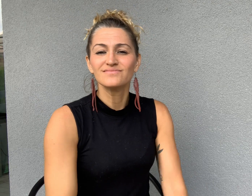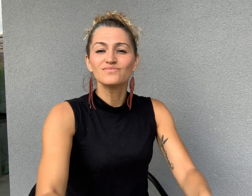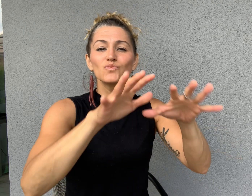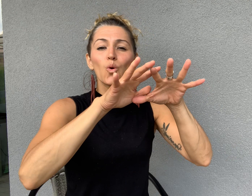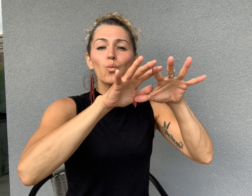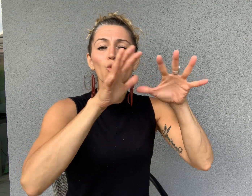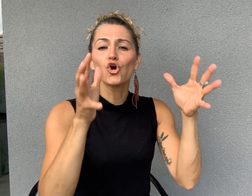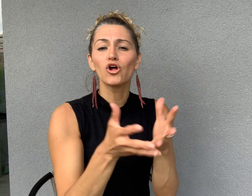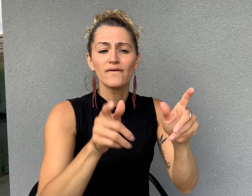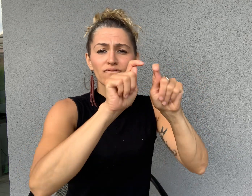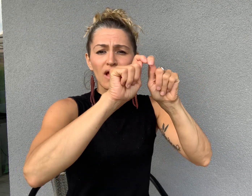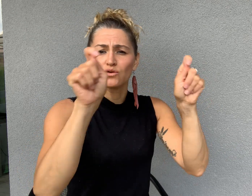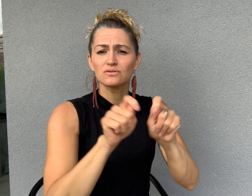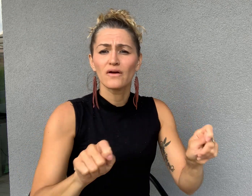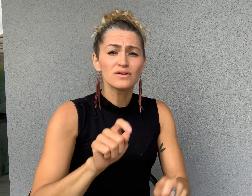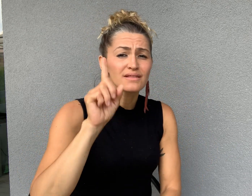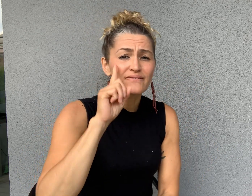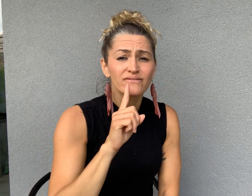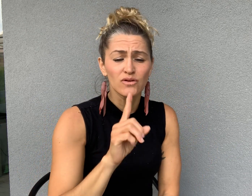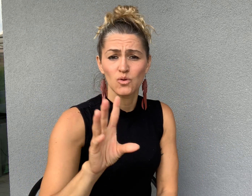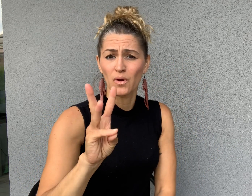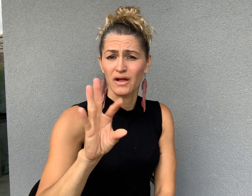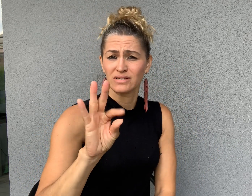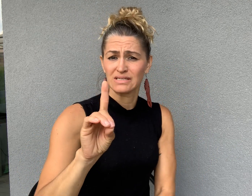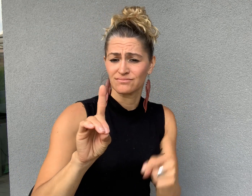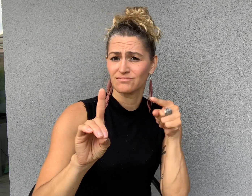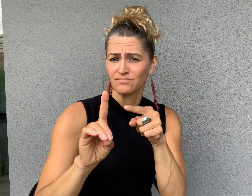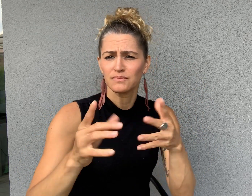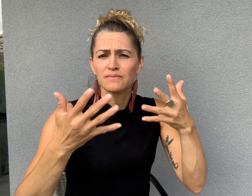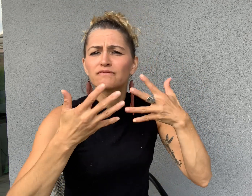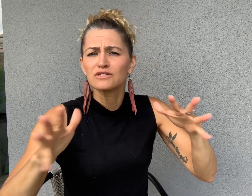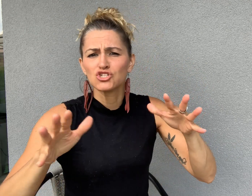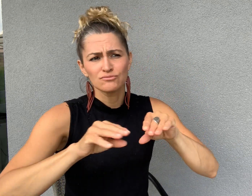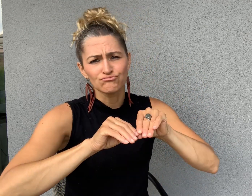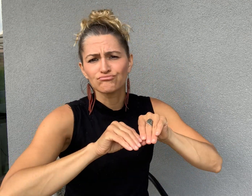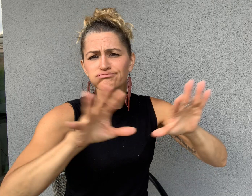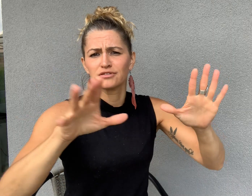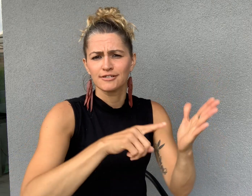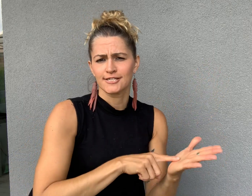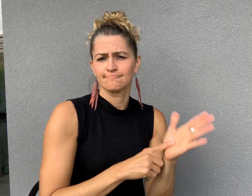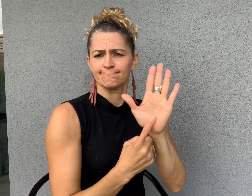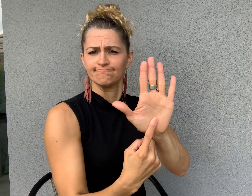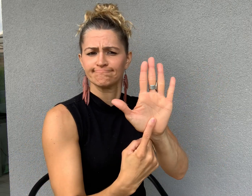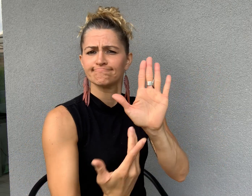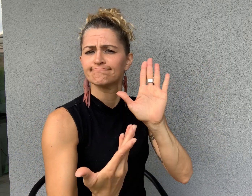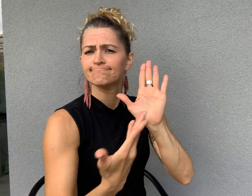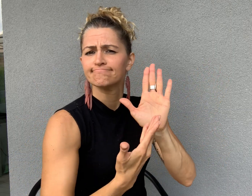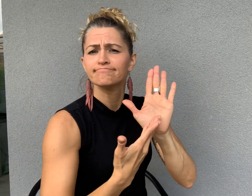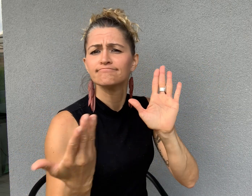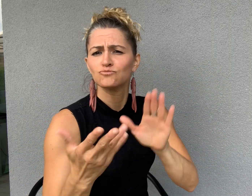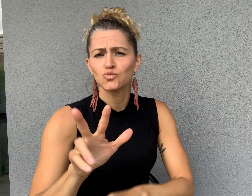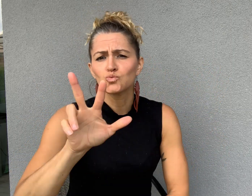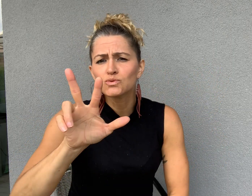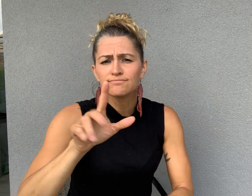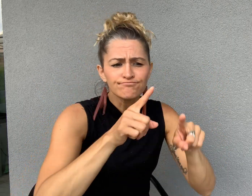The World Federation of the Deaf (WFD) has released